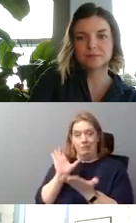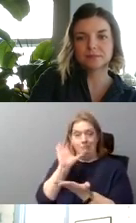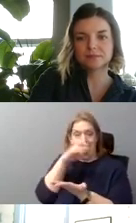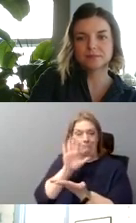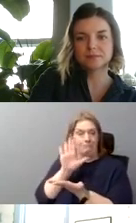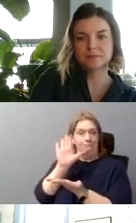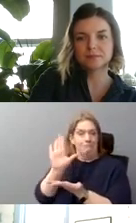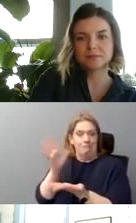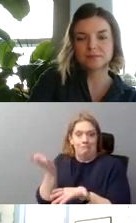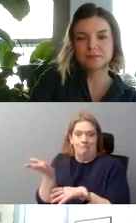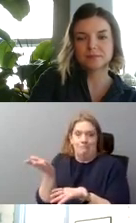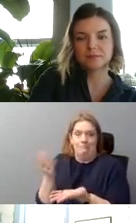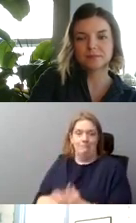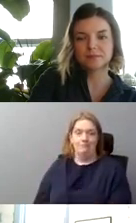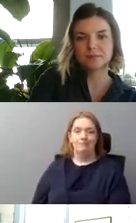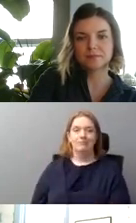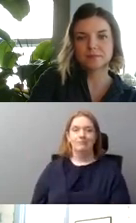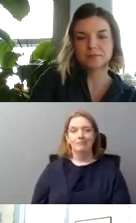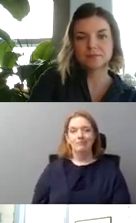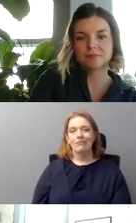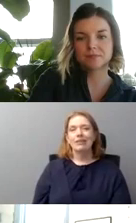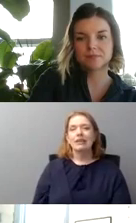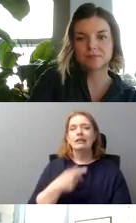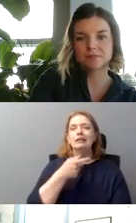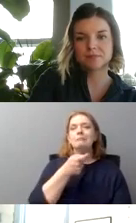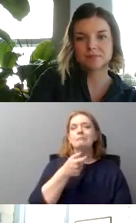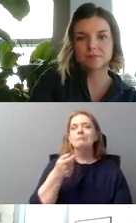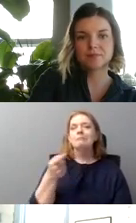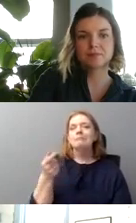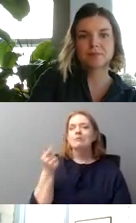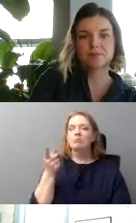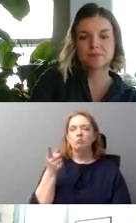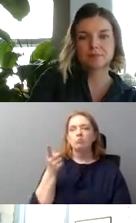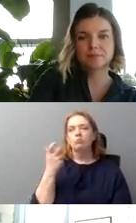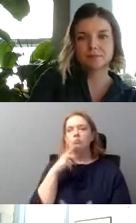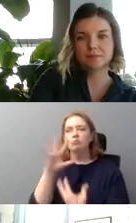you know, little things, little additions or subtractions he did to the house, and